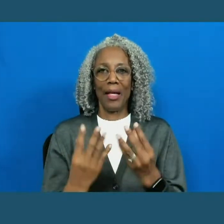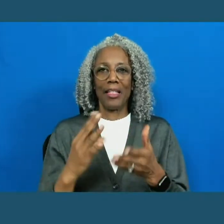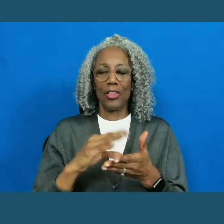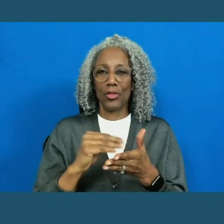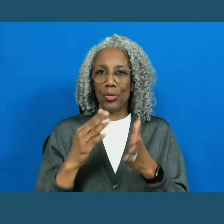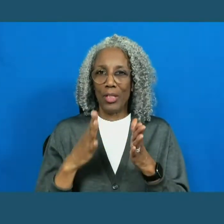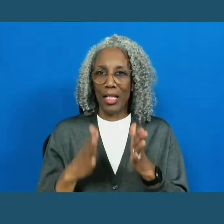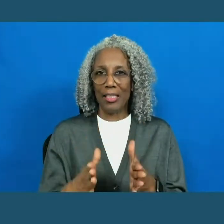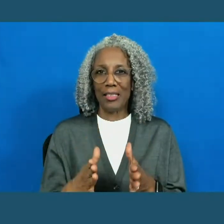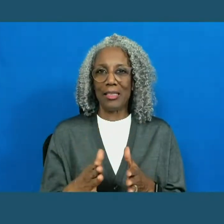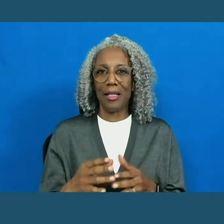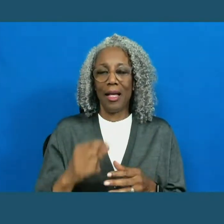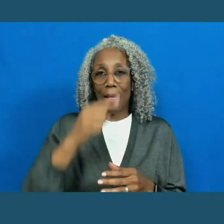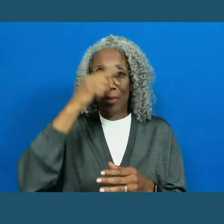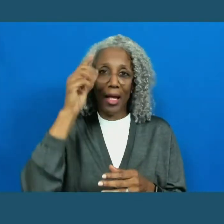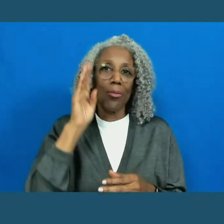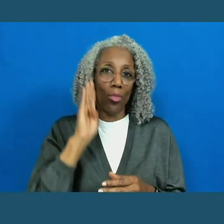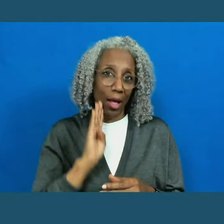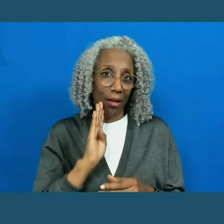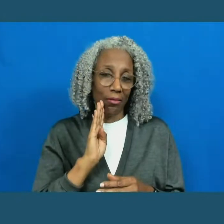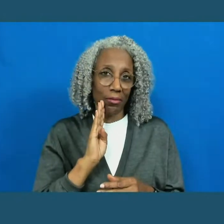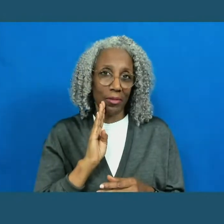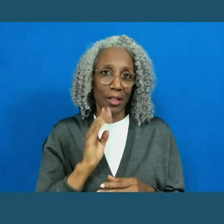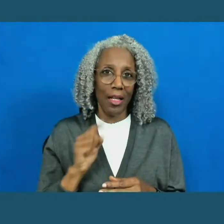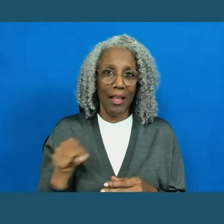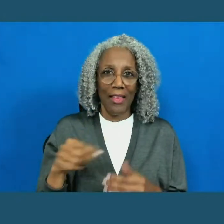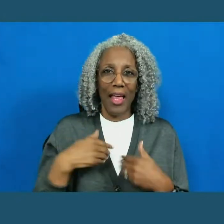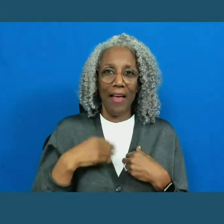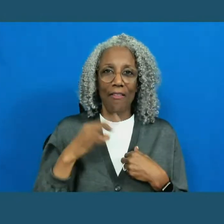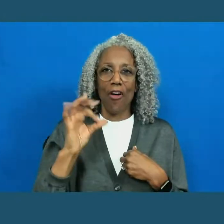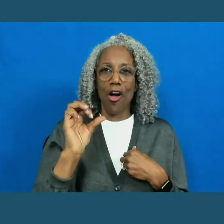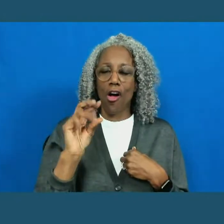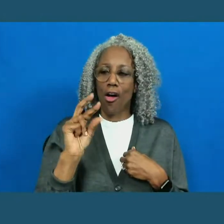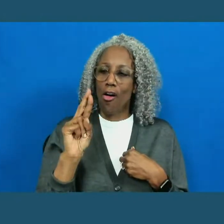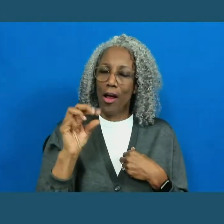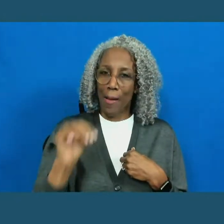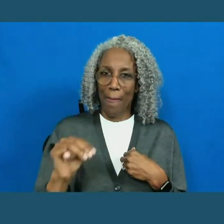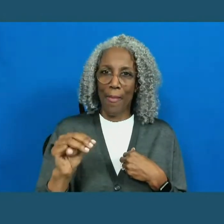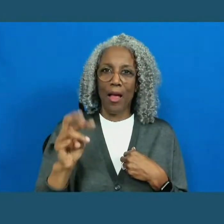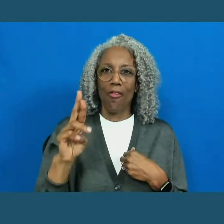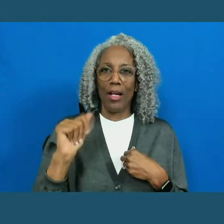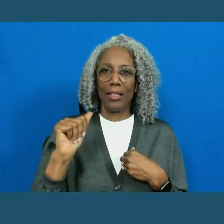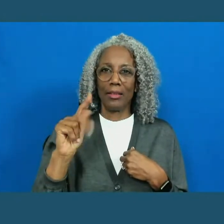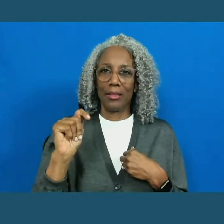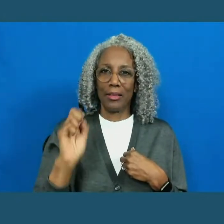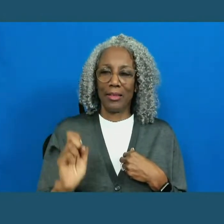won't need the school, but it's a school that represents many of our students who are our black